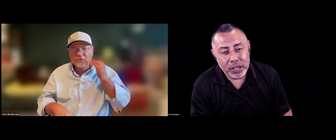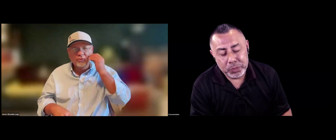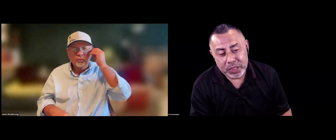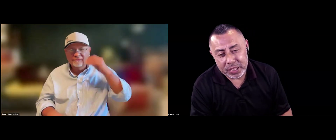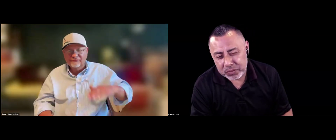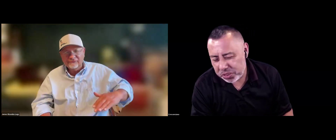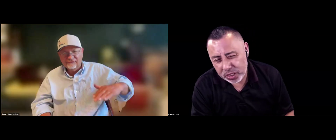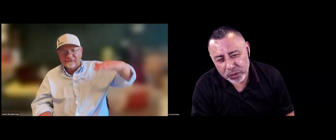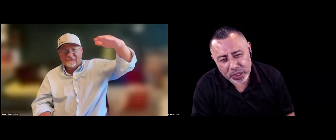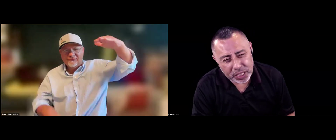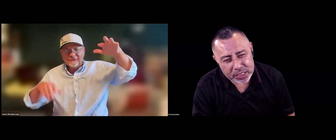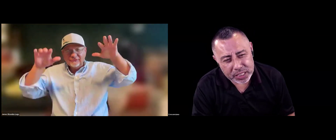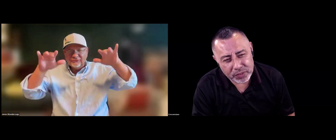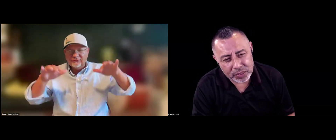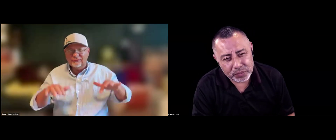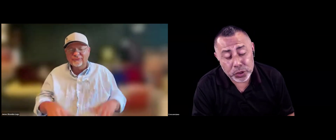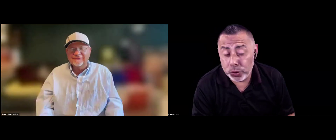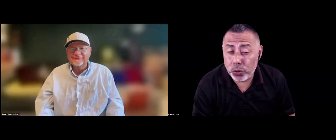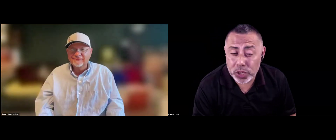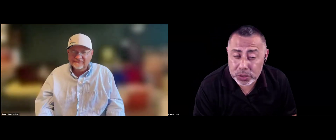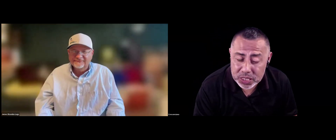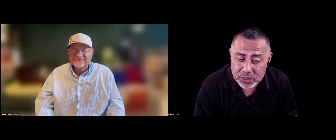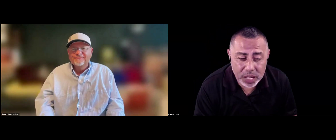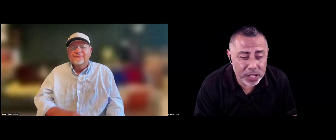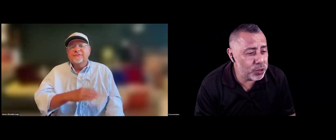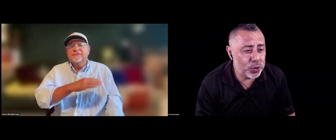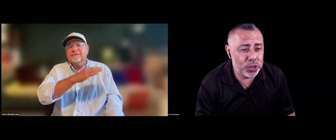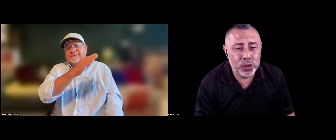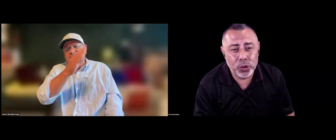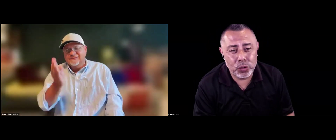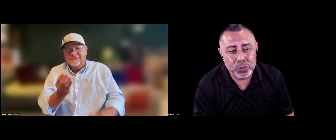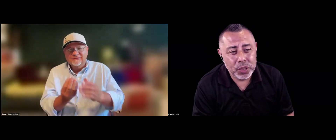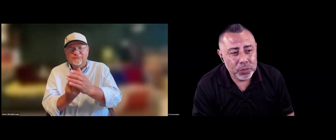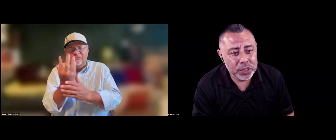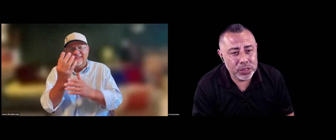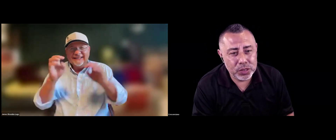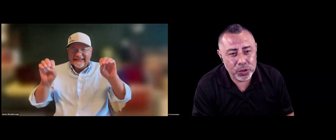And that would be like starting around Thanksgiving during Christmas. I also couldn't go home.